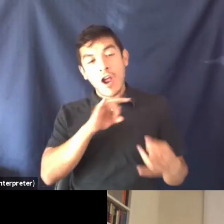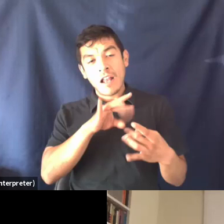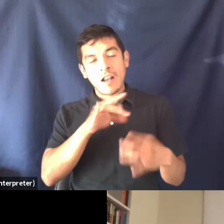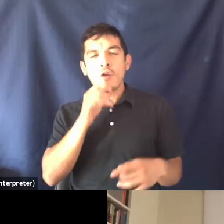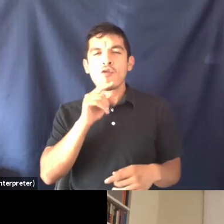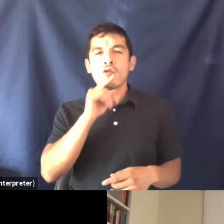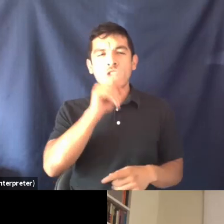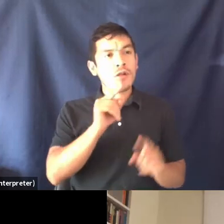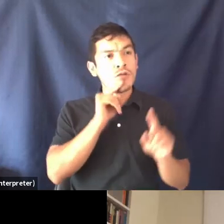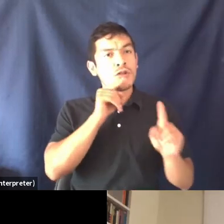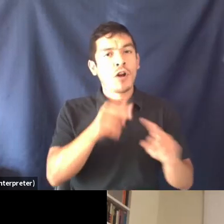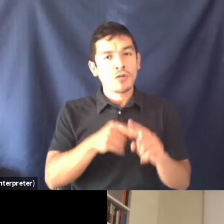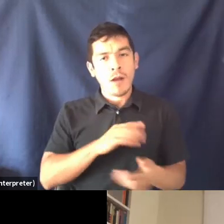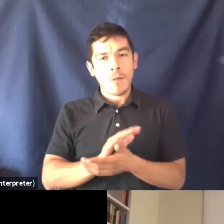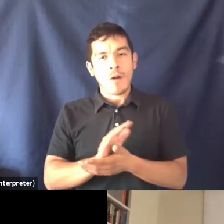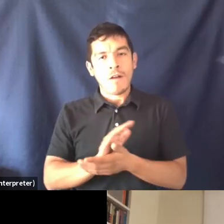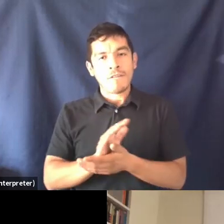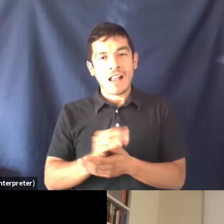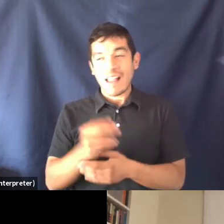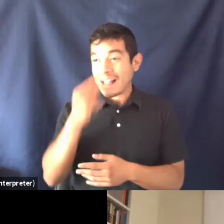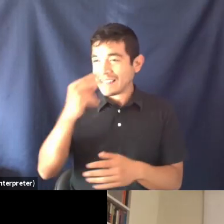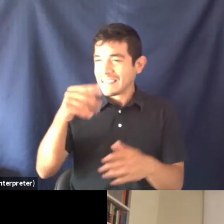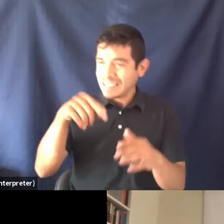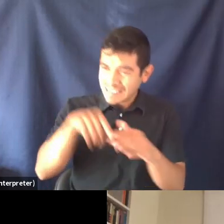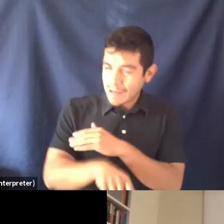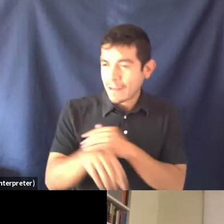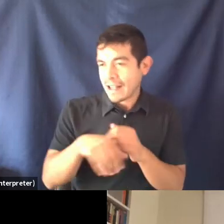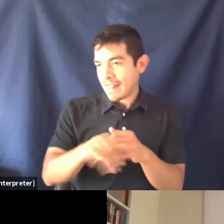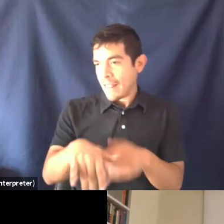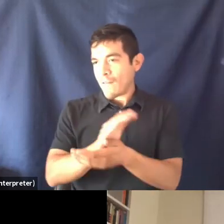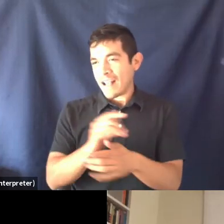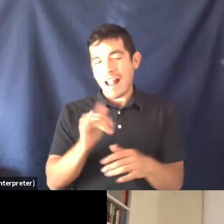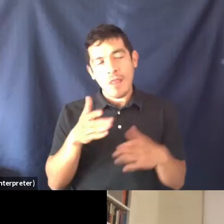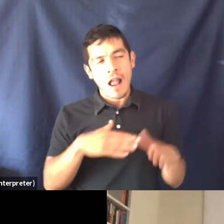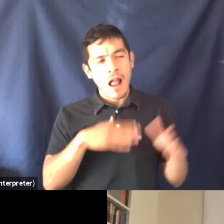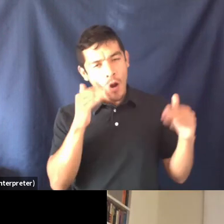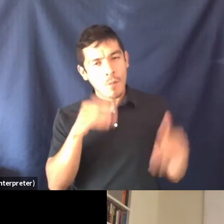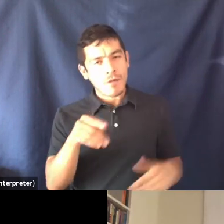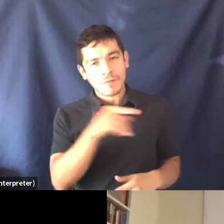that I could only hope people would. I noticed you had 100% on "Rot Tomatoes"